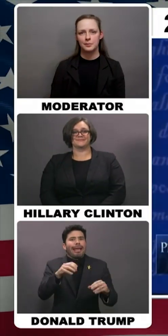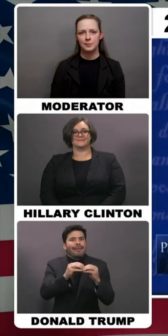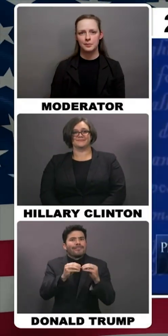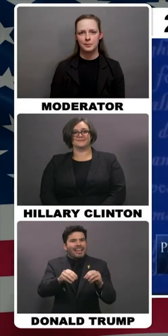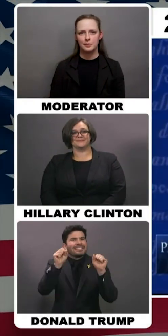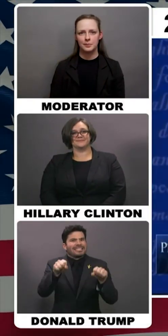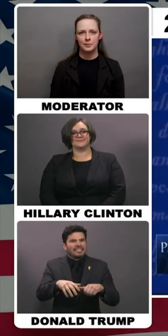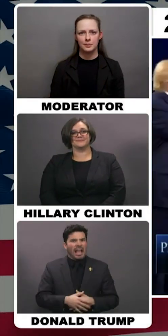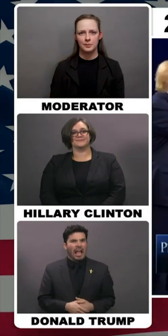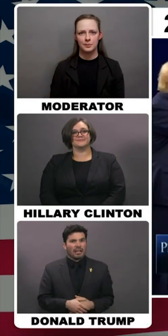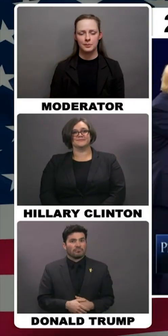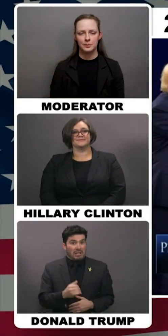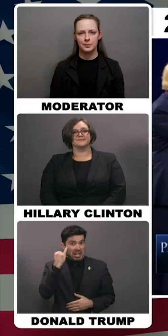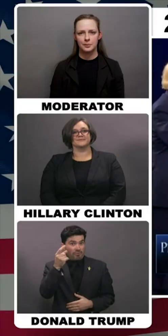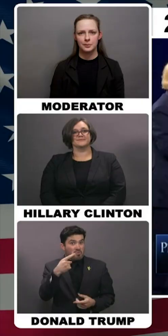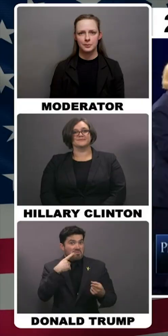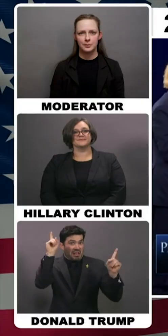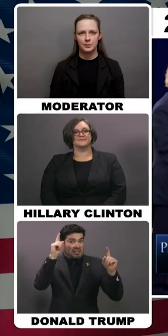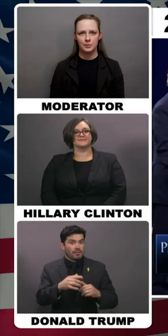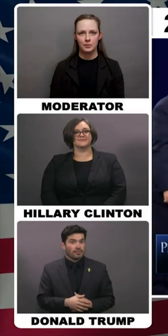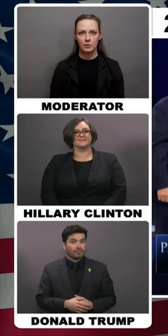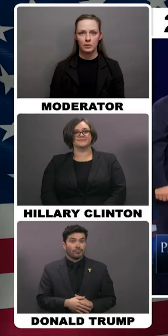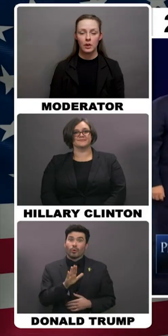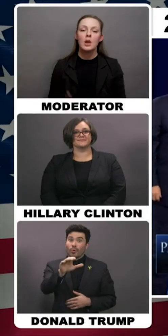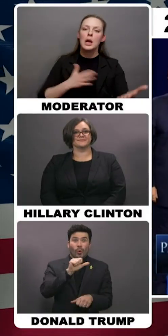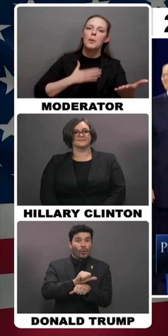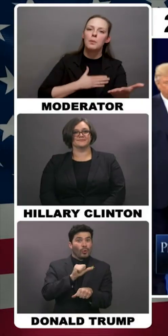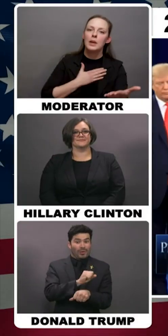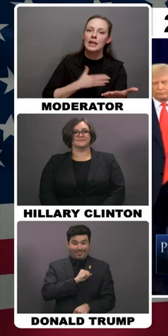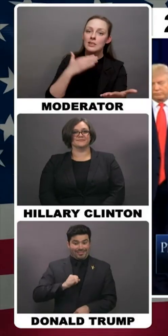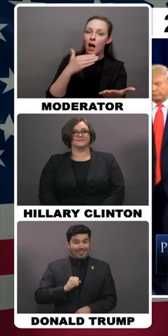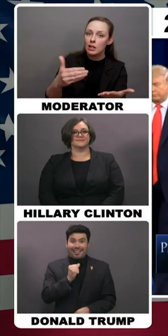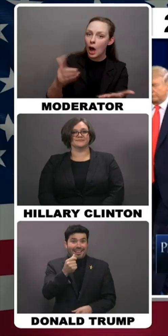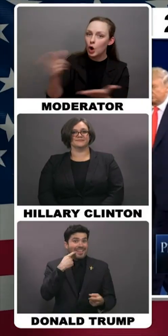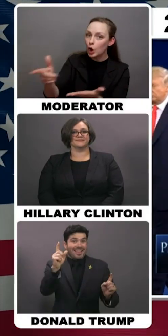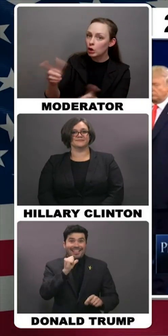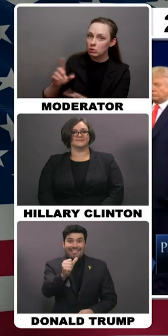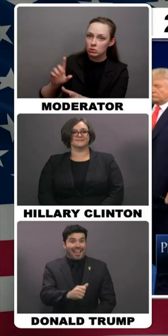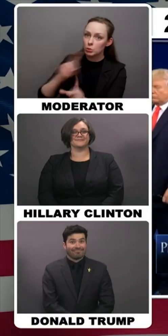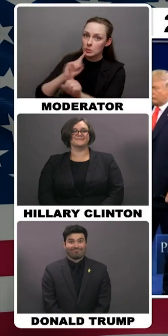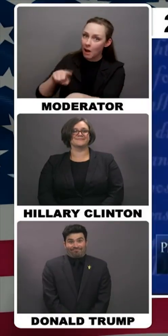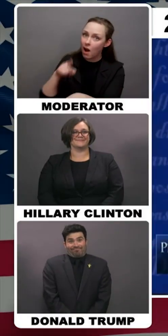You done it, but you were not an effective, he's Allowed her to respond. She didn't interrupt you. You know, under our constitution,